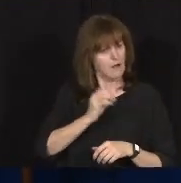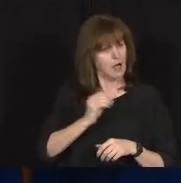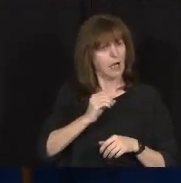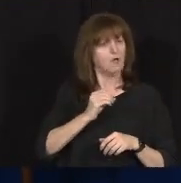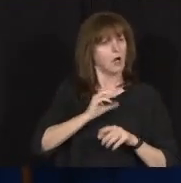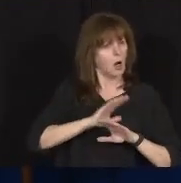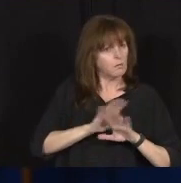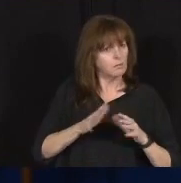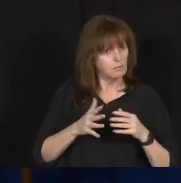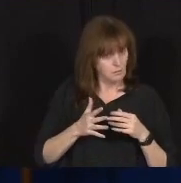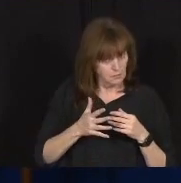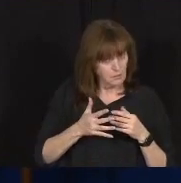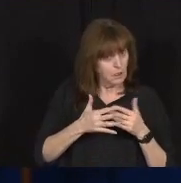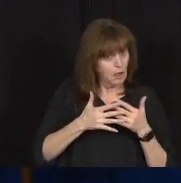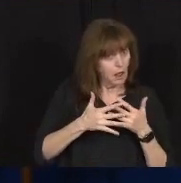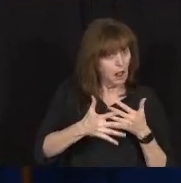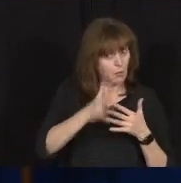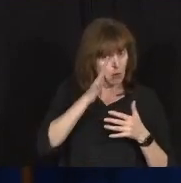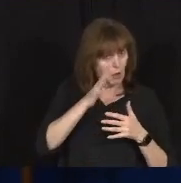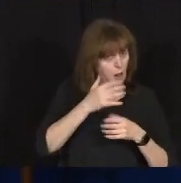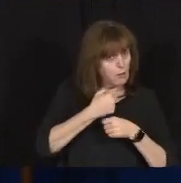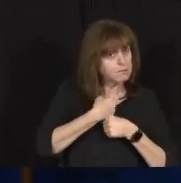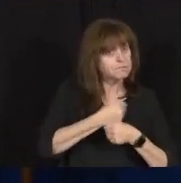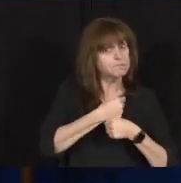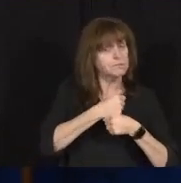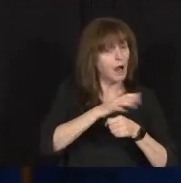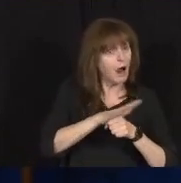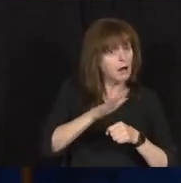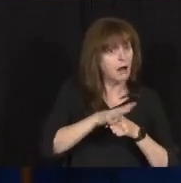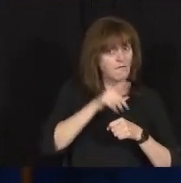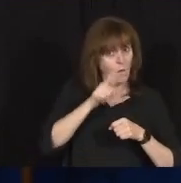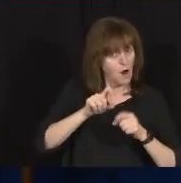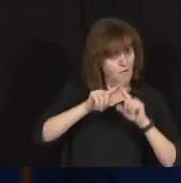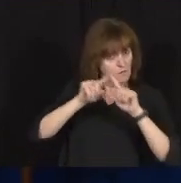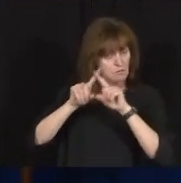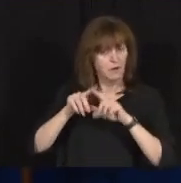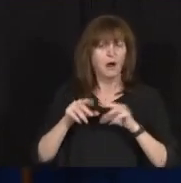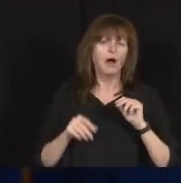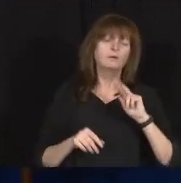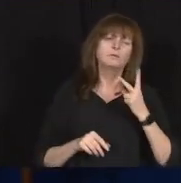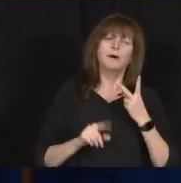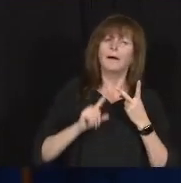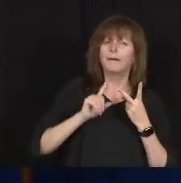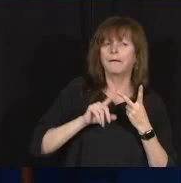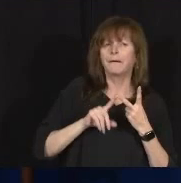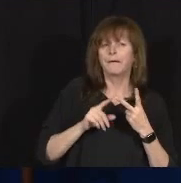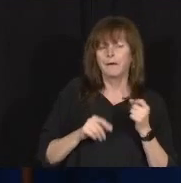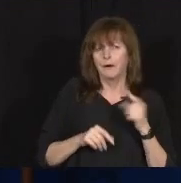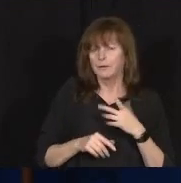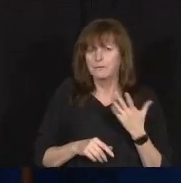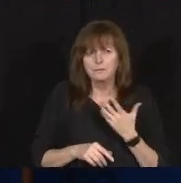hat exactly are you expecting the federal government to do if they're having difficulties with global supply a